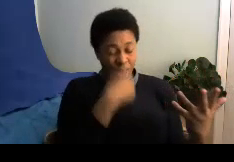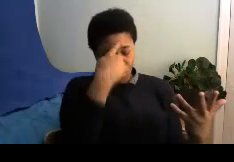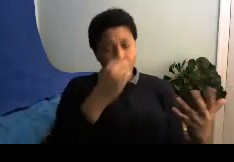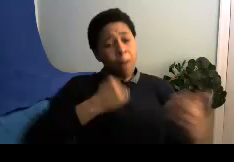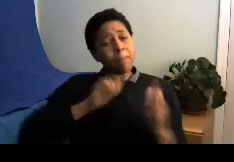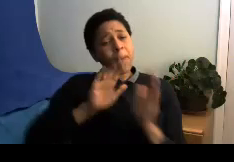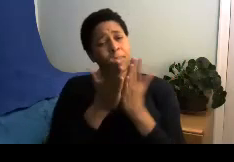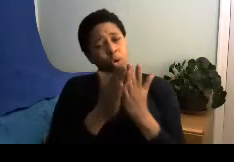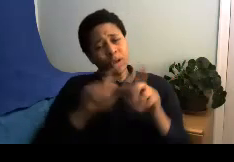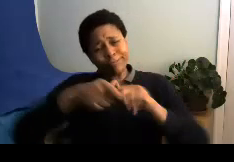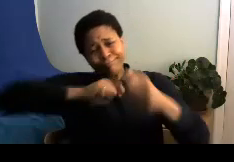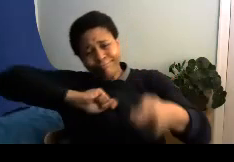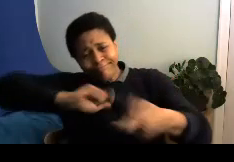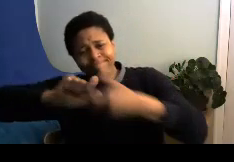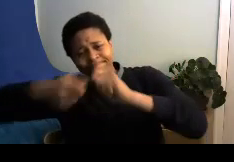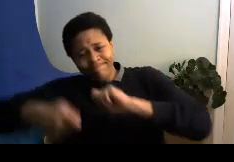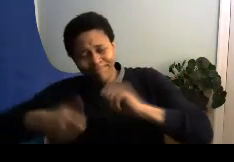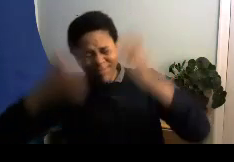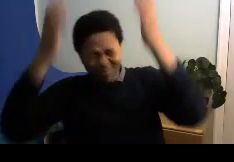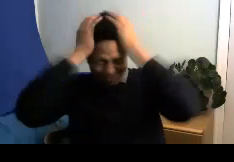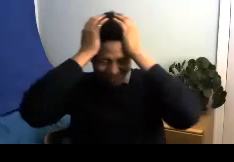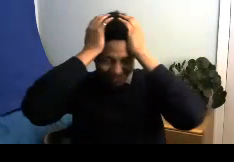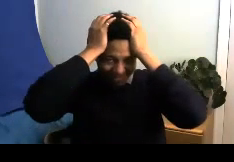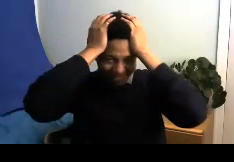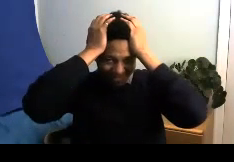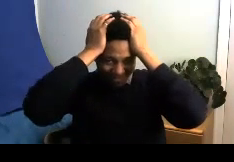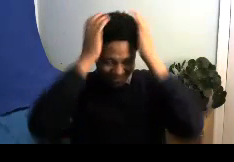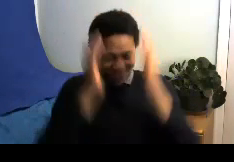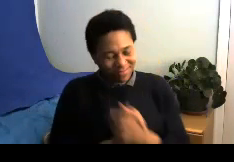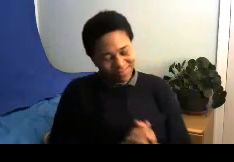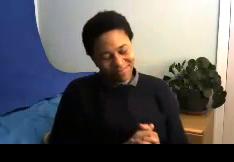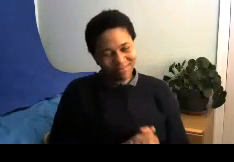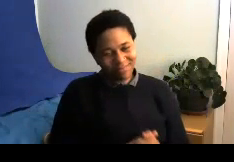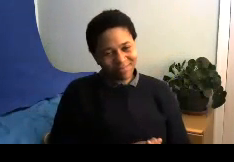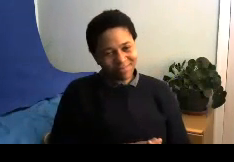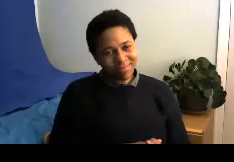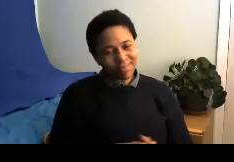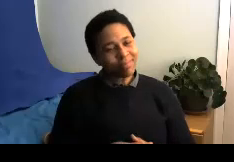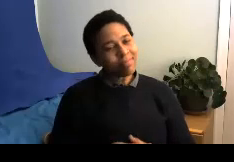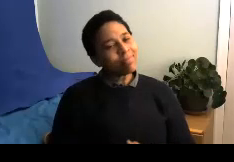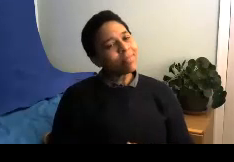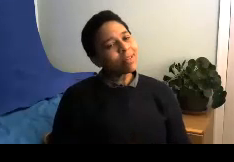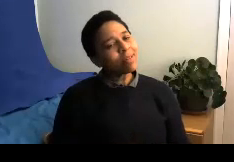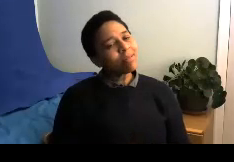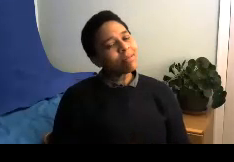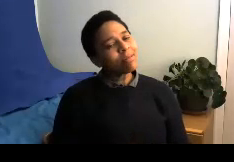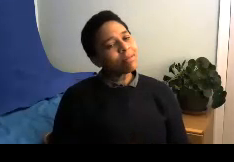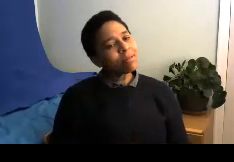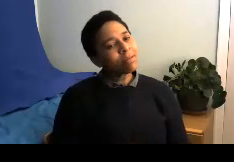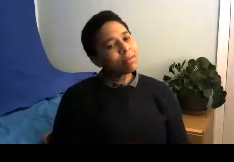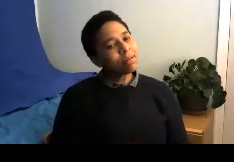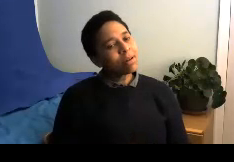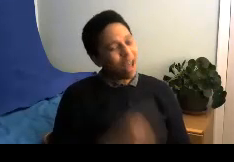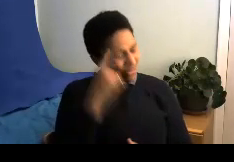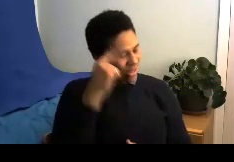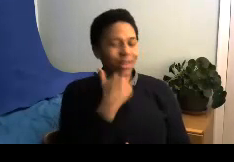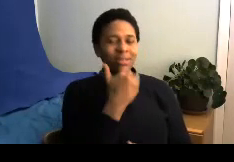like, you know [lauhgs], what have I done? Um, yeah, I think that's enough of a reading list for now.